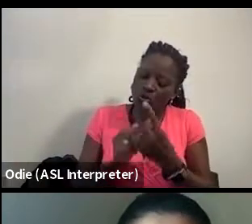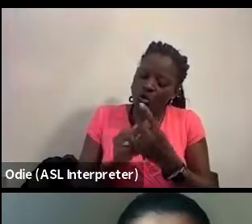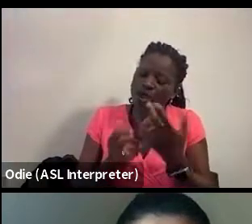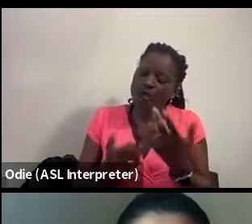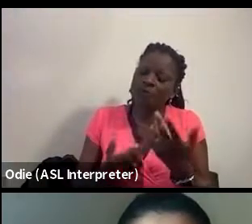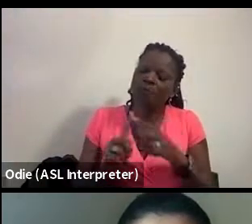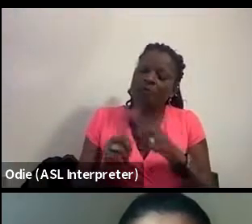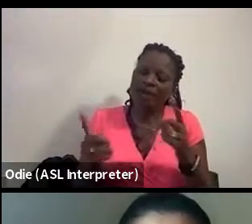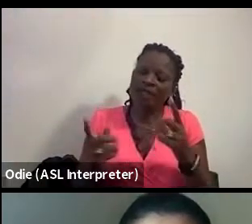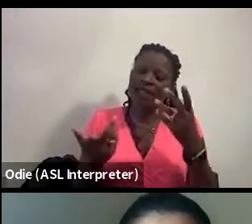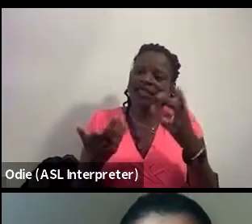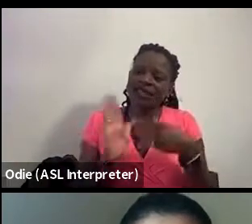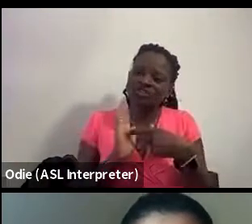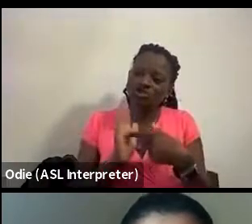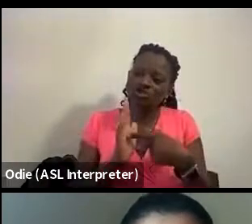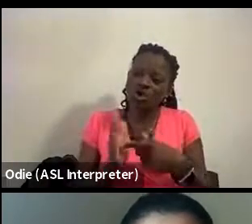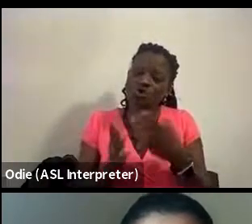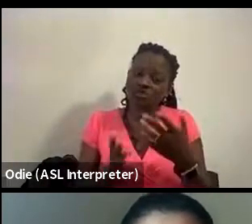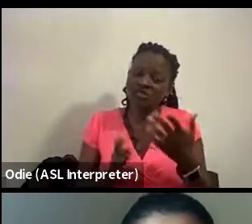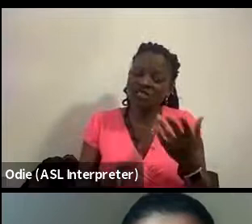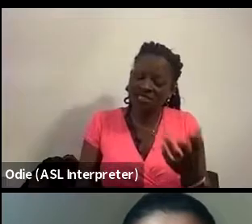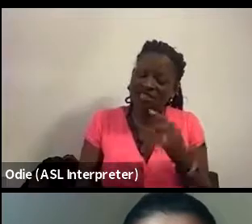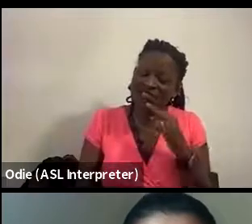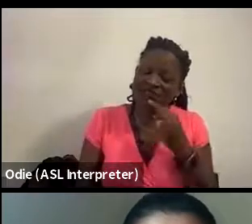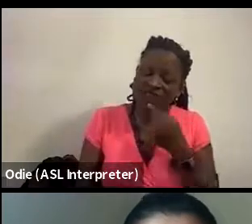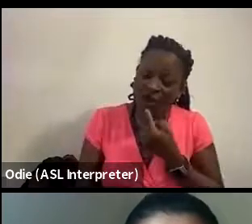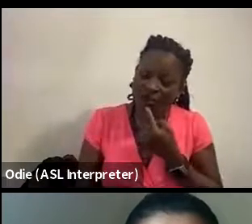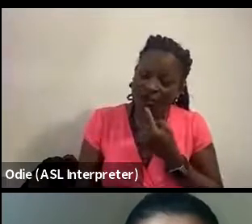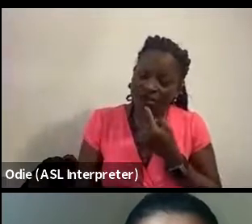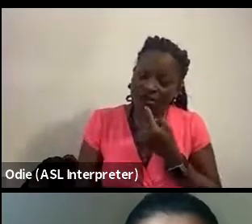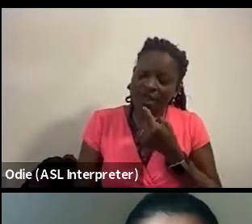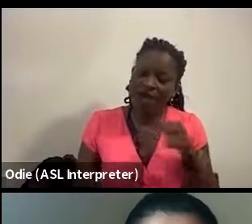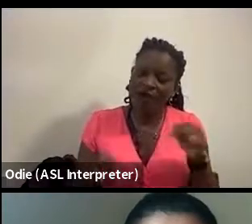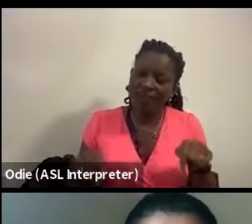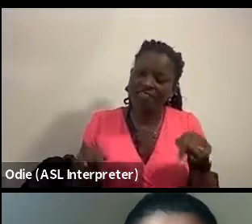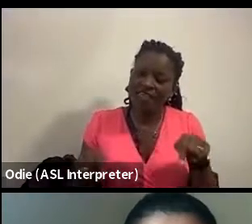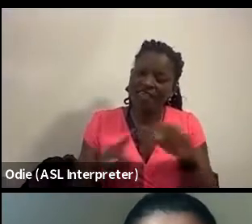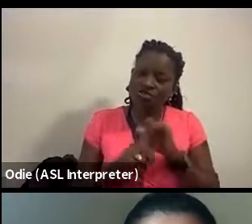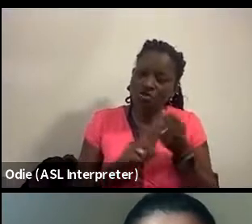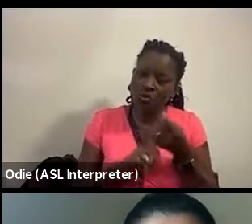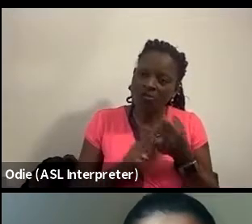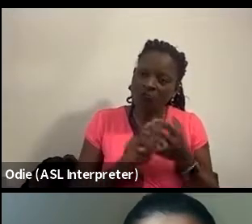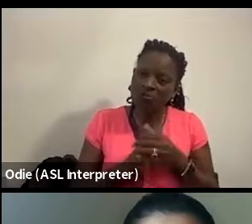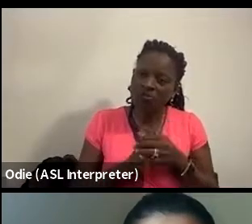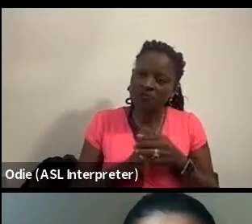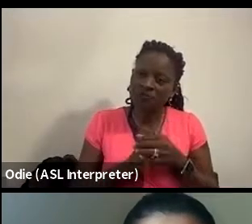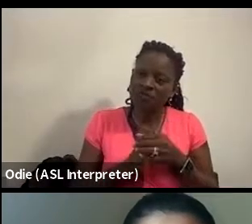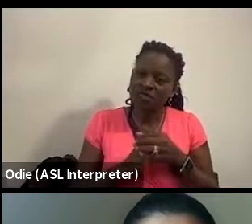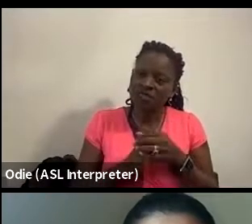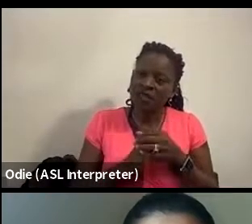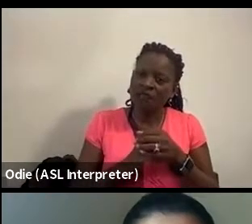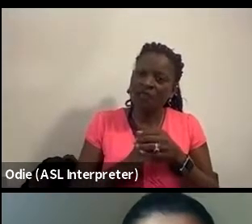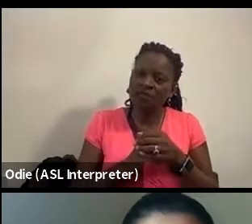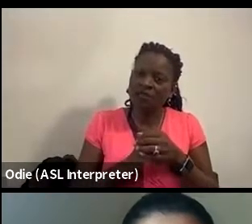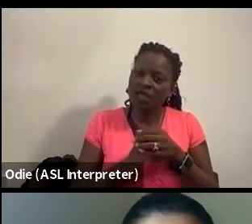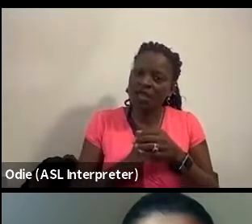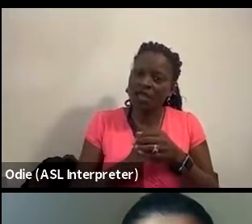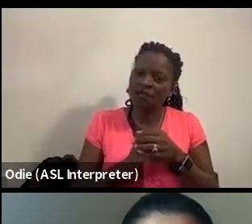And I think I can say, while predominantly affecting, negatively affecting or bad health outcomes, health